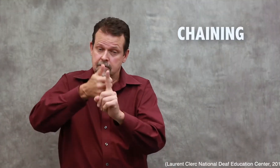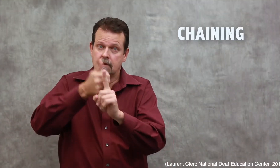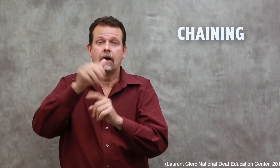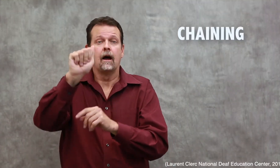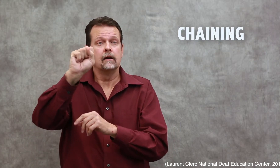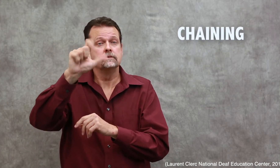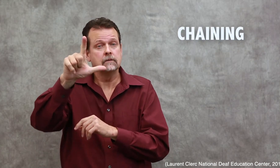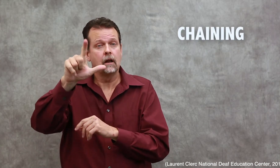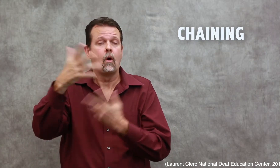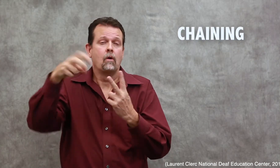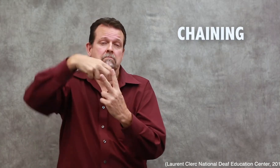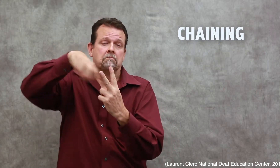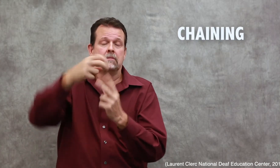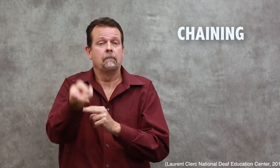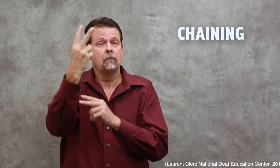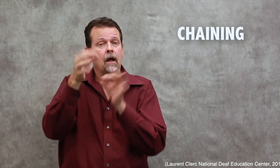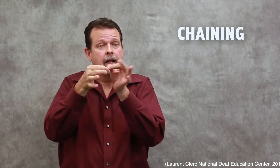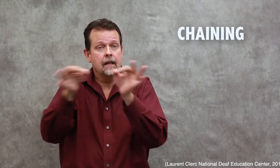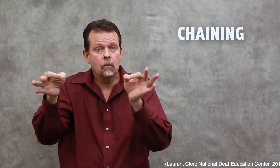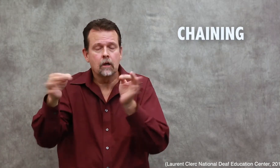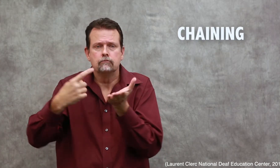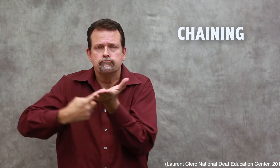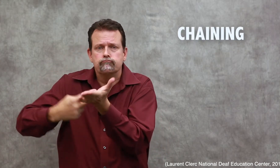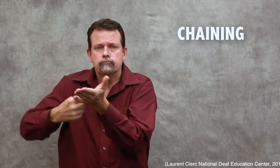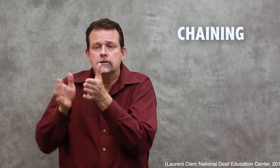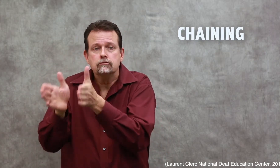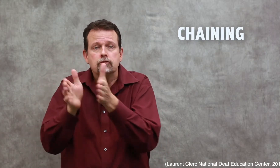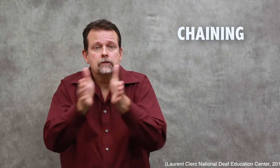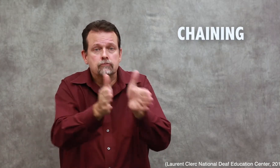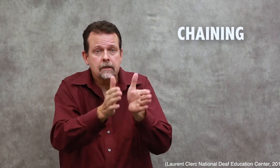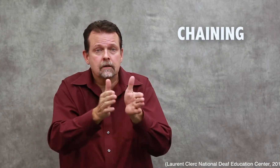An ASL and/or bilingual discourse strategy